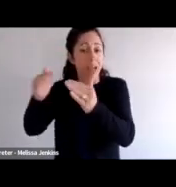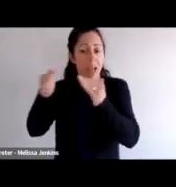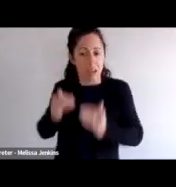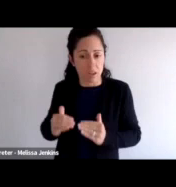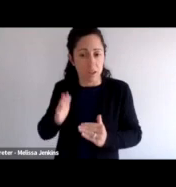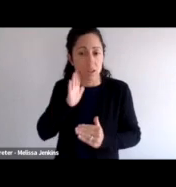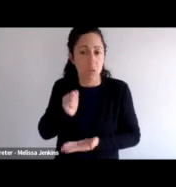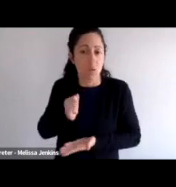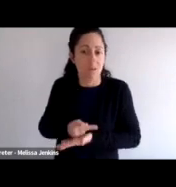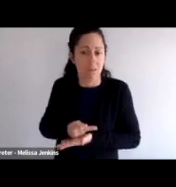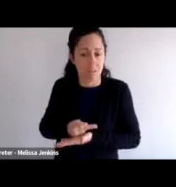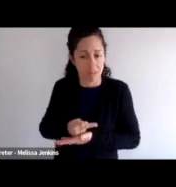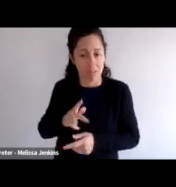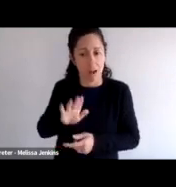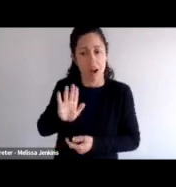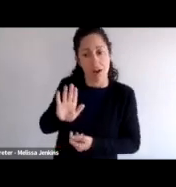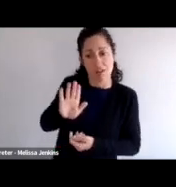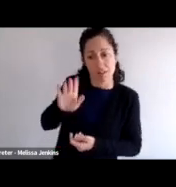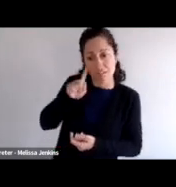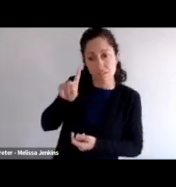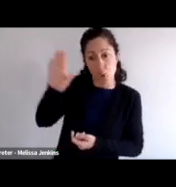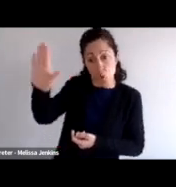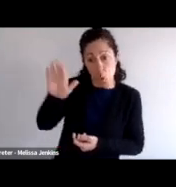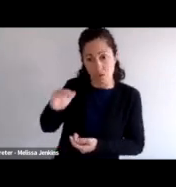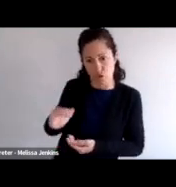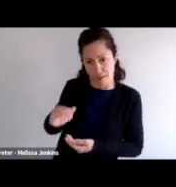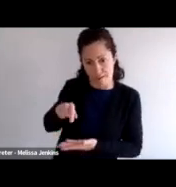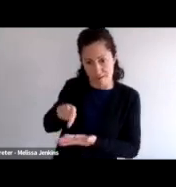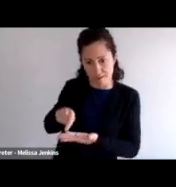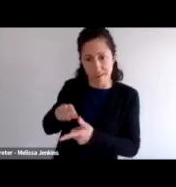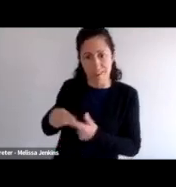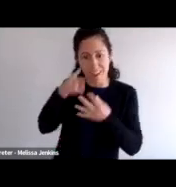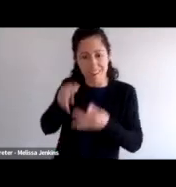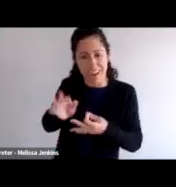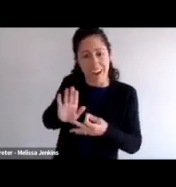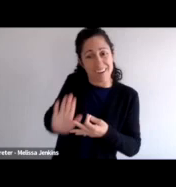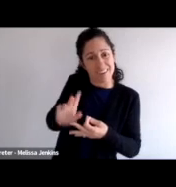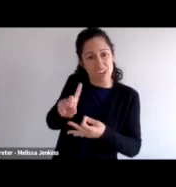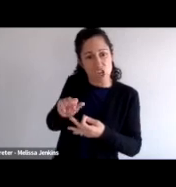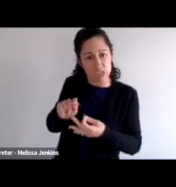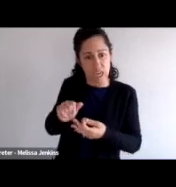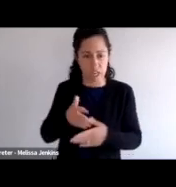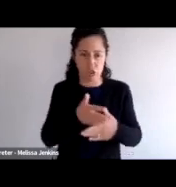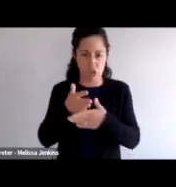how their data will be shared and then you will you will answer surveys on their behalf.